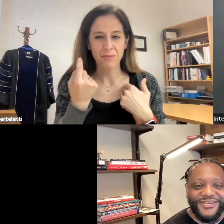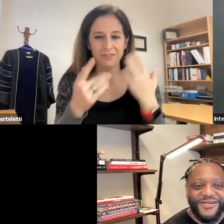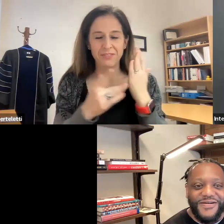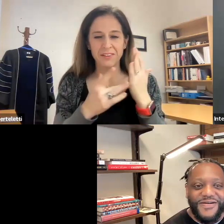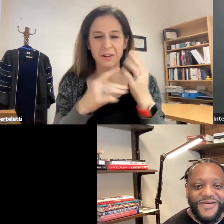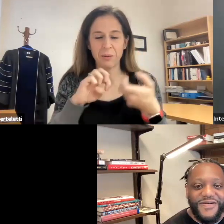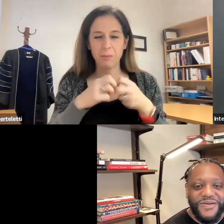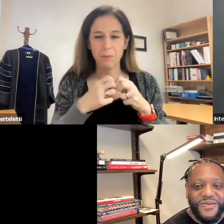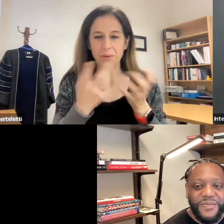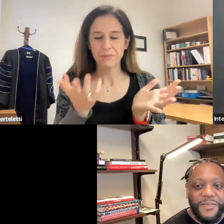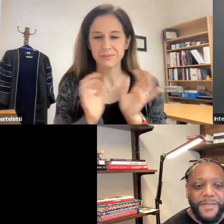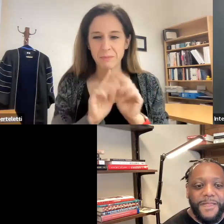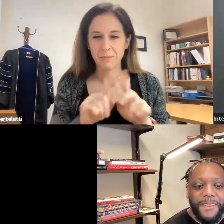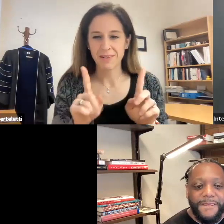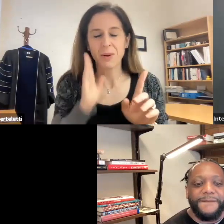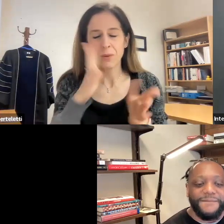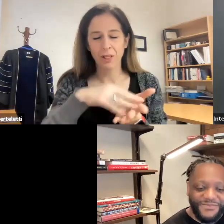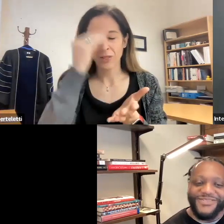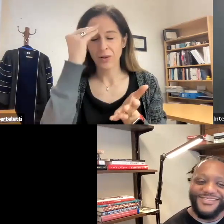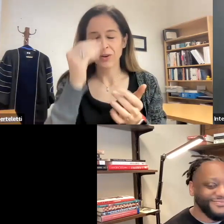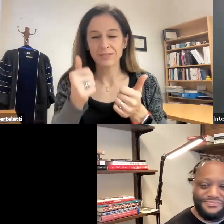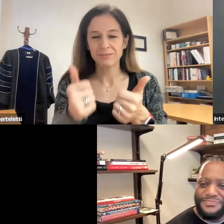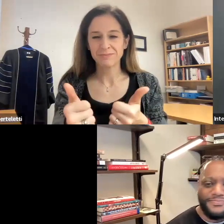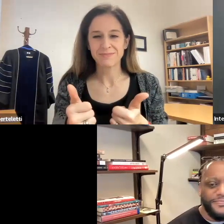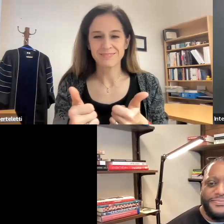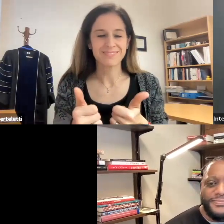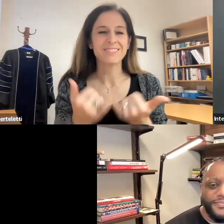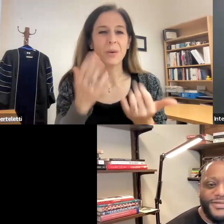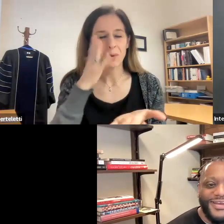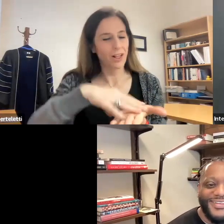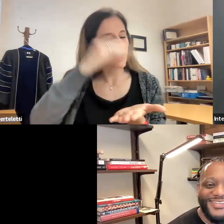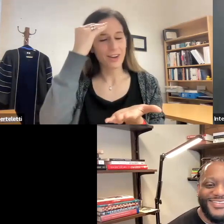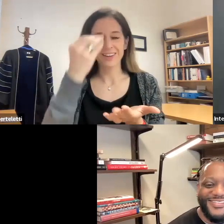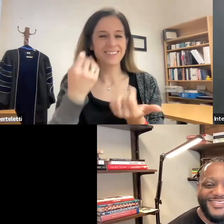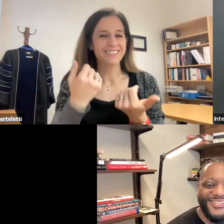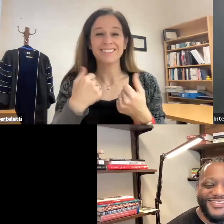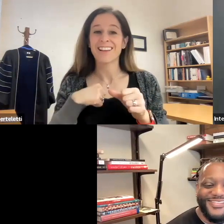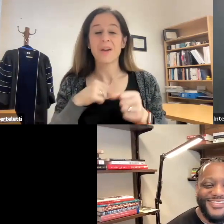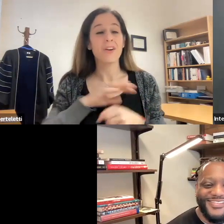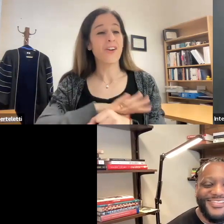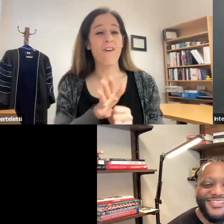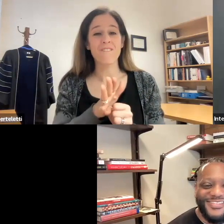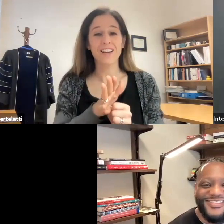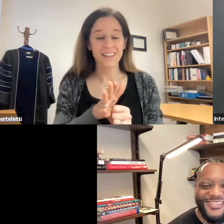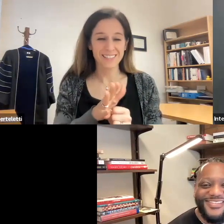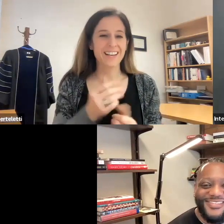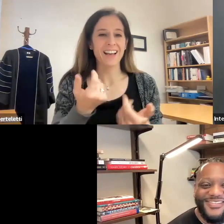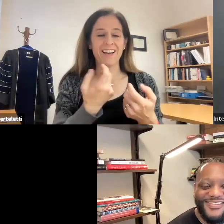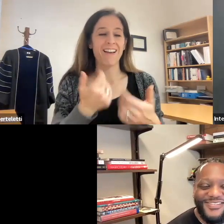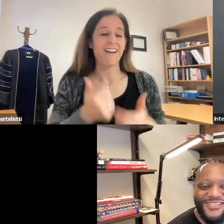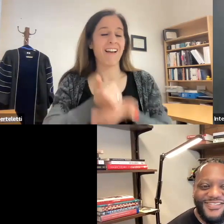Rollins again? Sorry for all the technical issues. We're learning as we go. We've been learning since COVID, right?